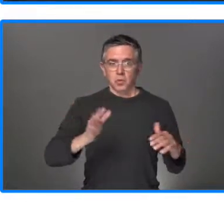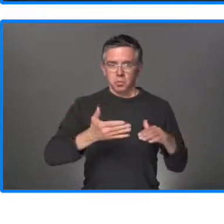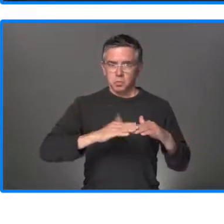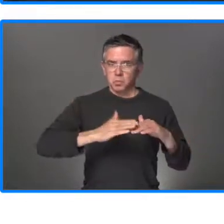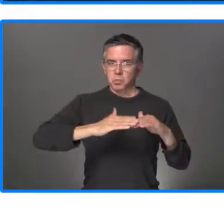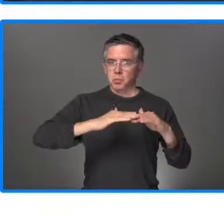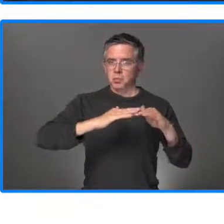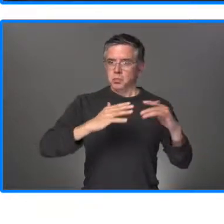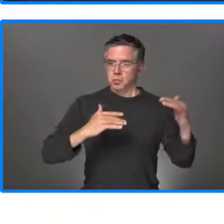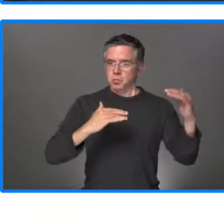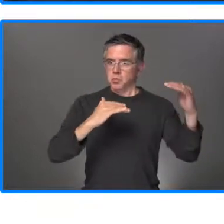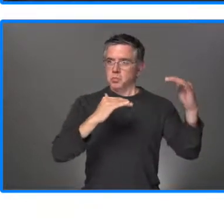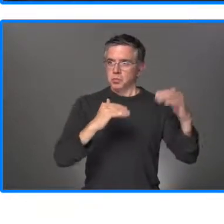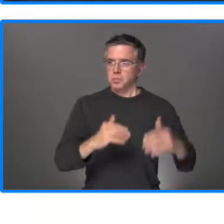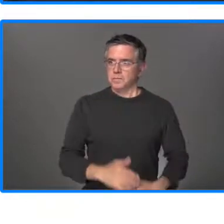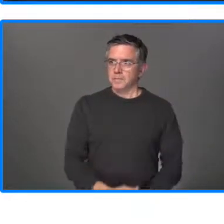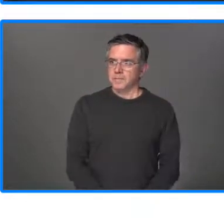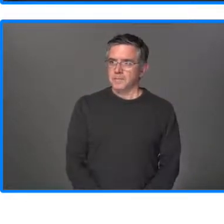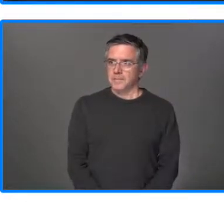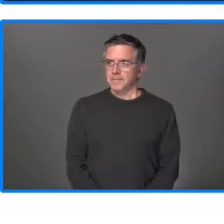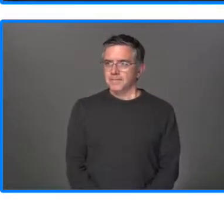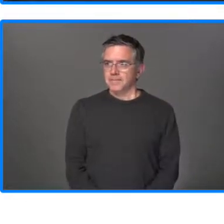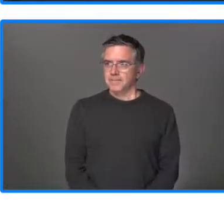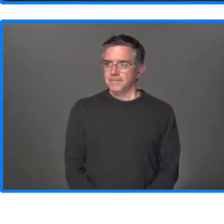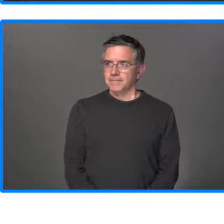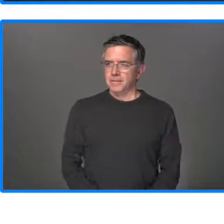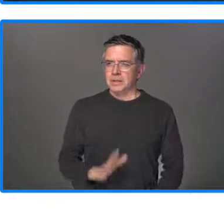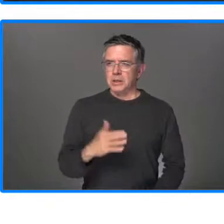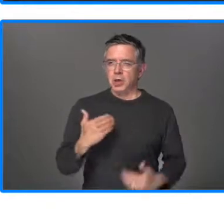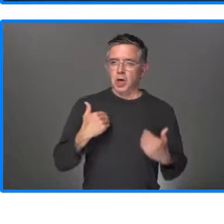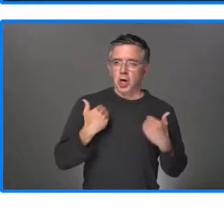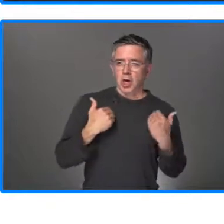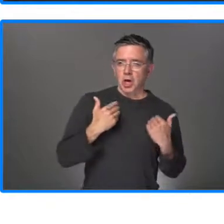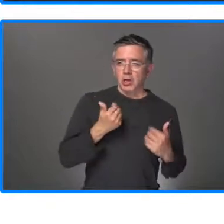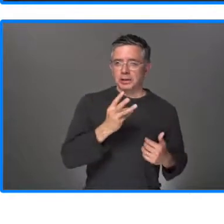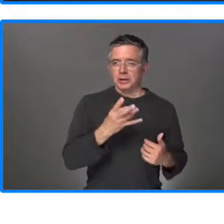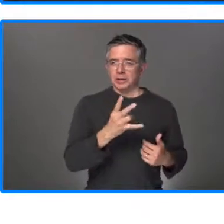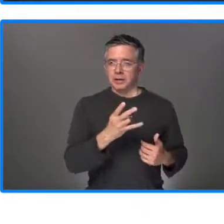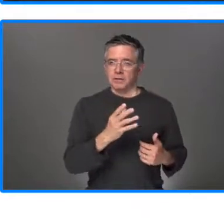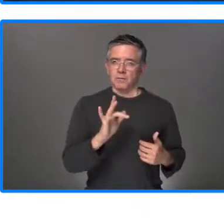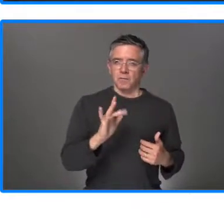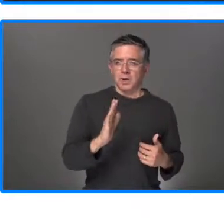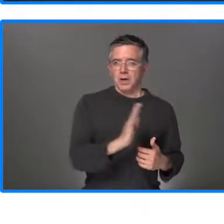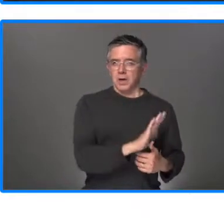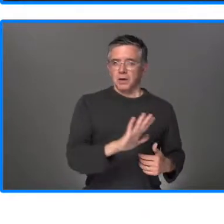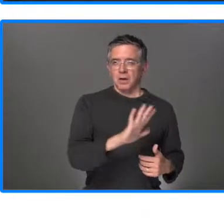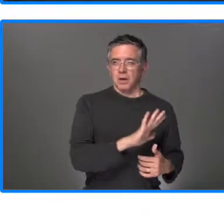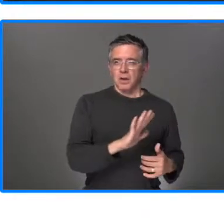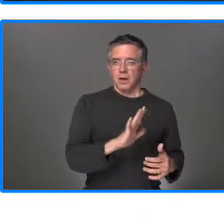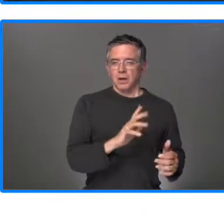the 16 to 25-year-olds, many of them were the last to become eligible,